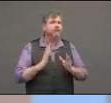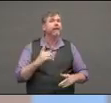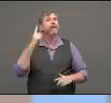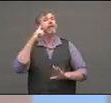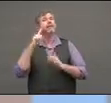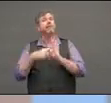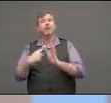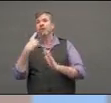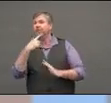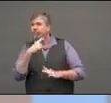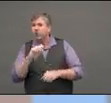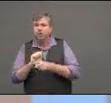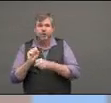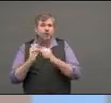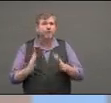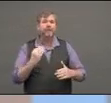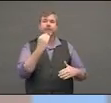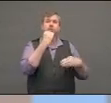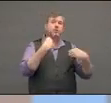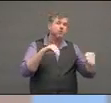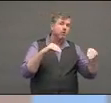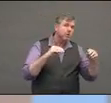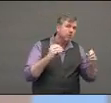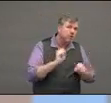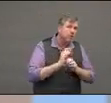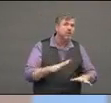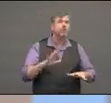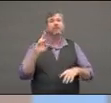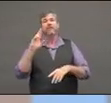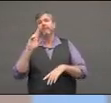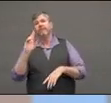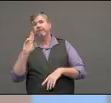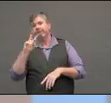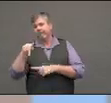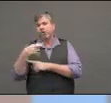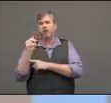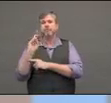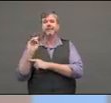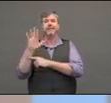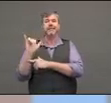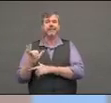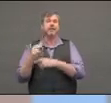our our our public safety division fireman police officers and so forth so